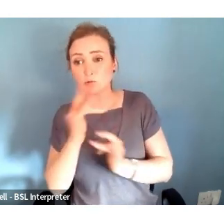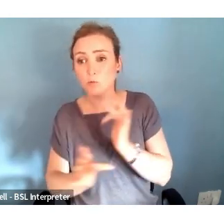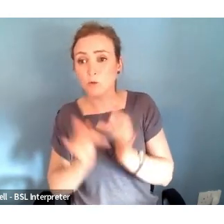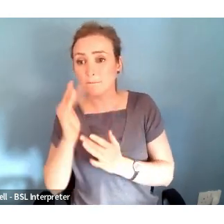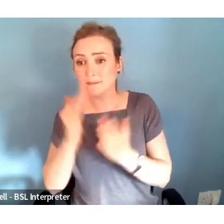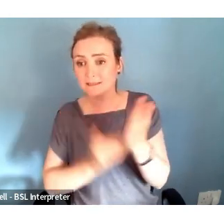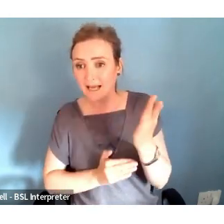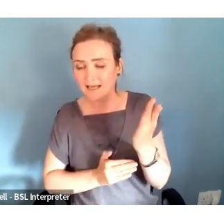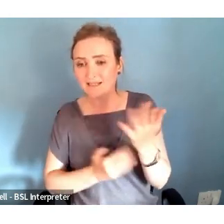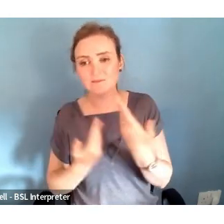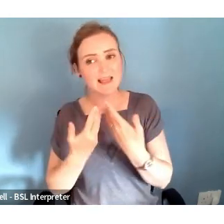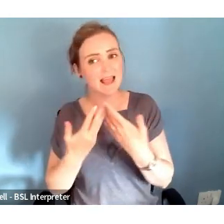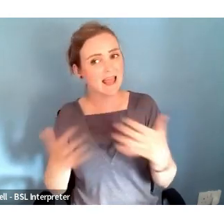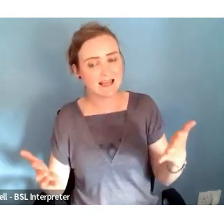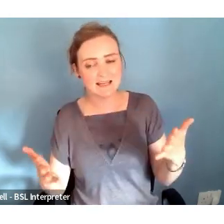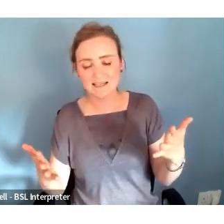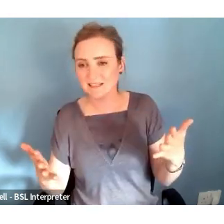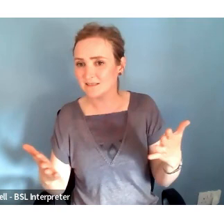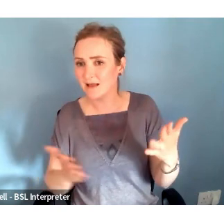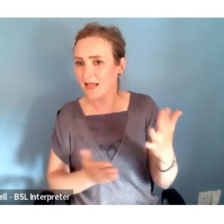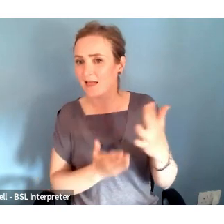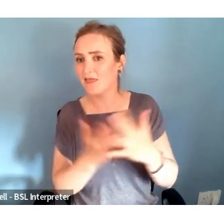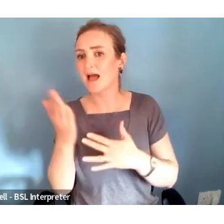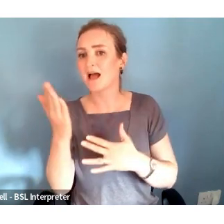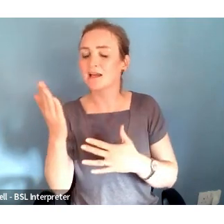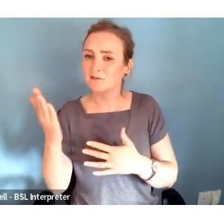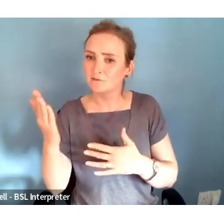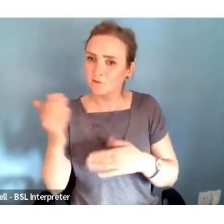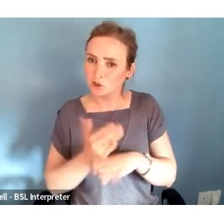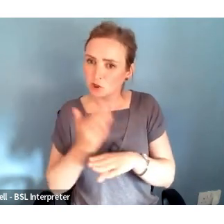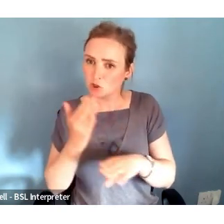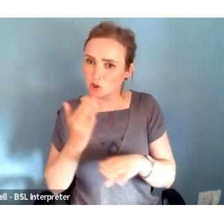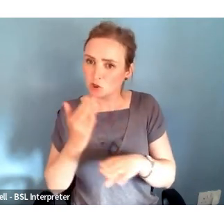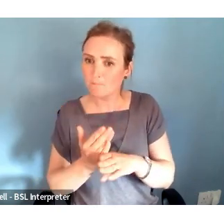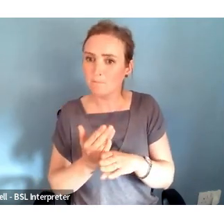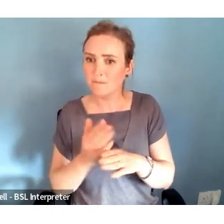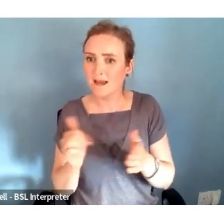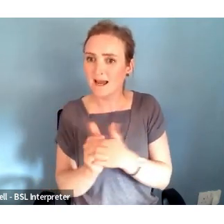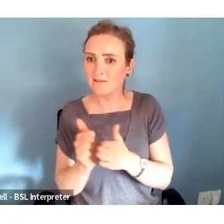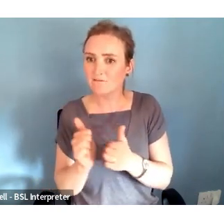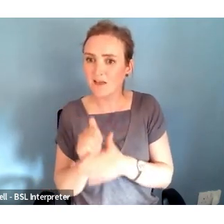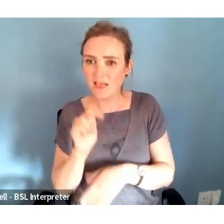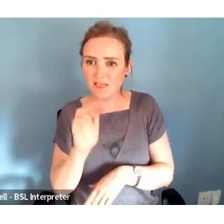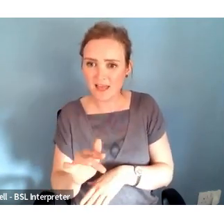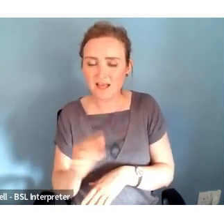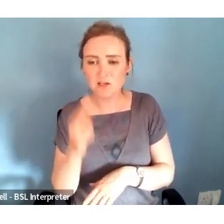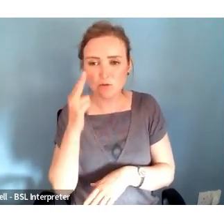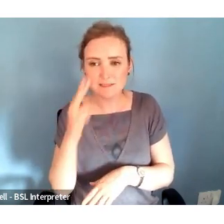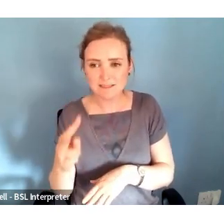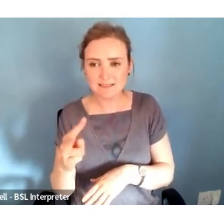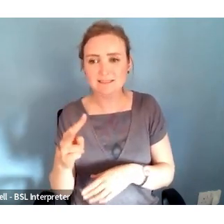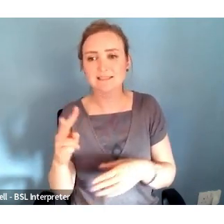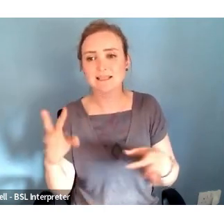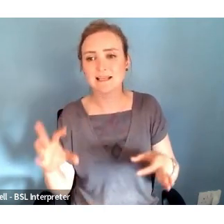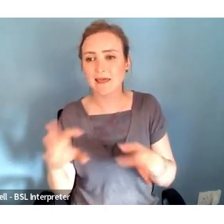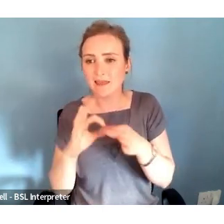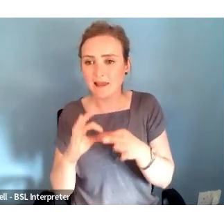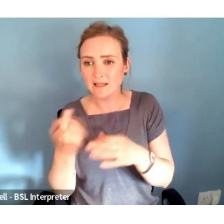at any of the live vacancies at the moment you will see link to the guide to how to apply. So